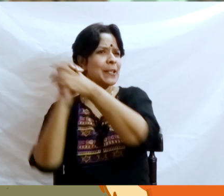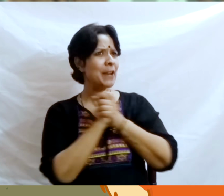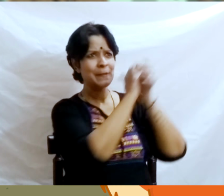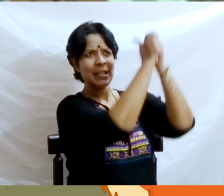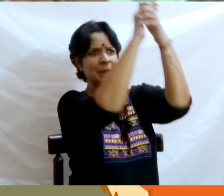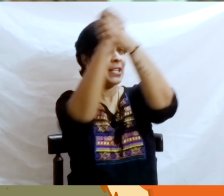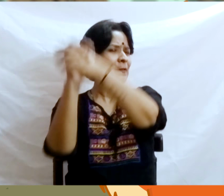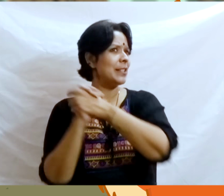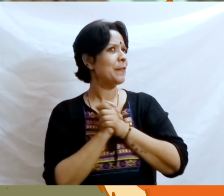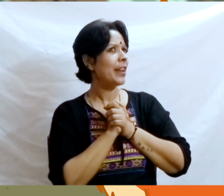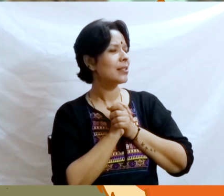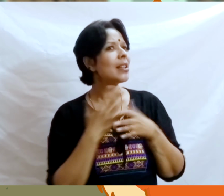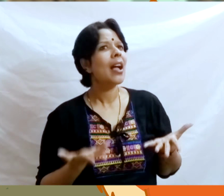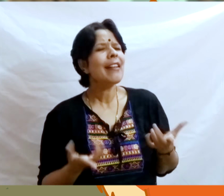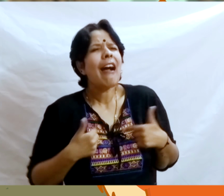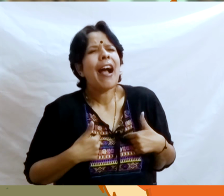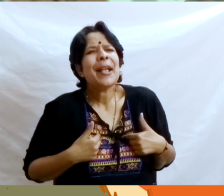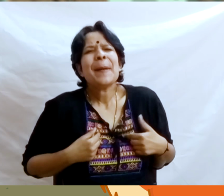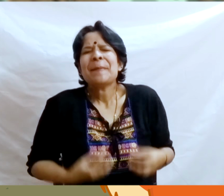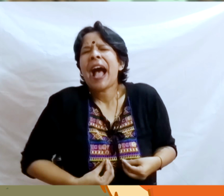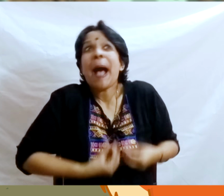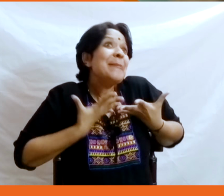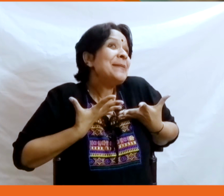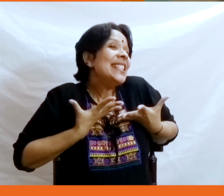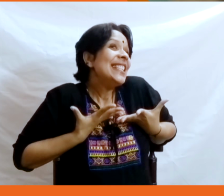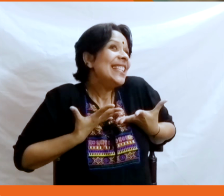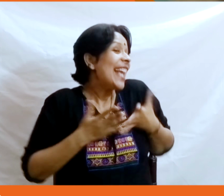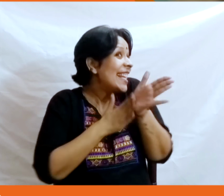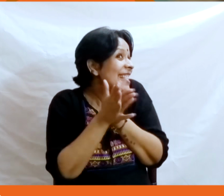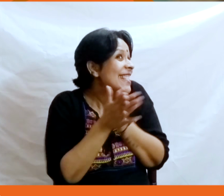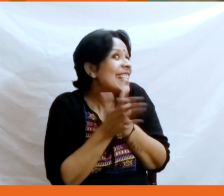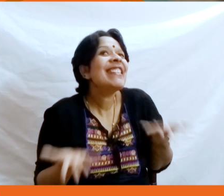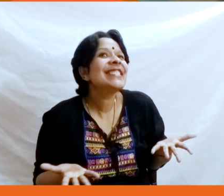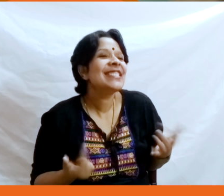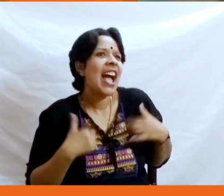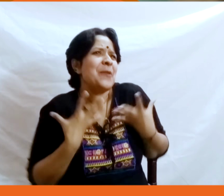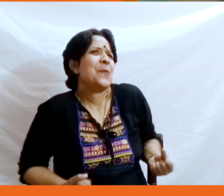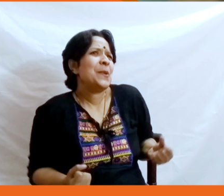Just think of it! I simply cannot wait to embrace you! Do come down dear friend